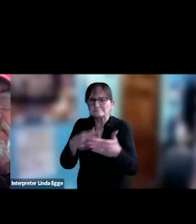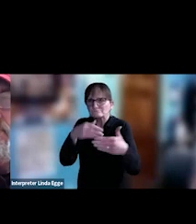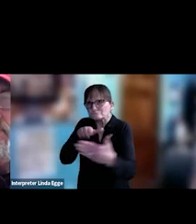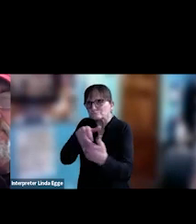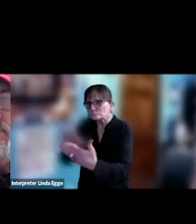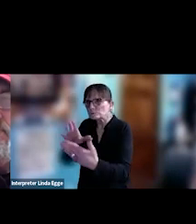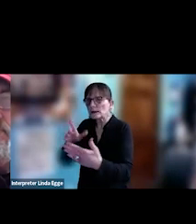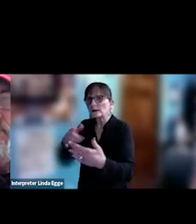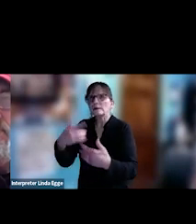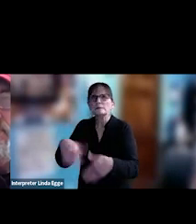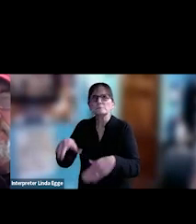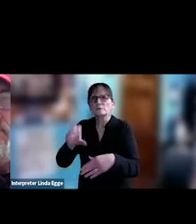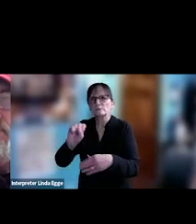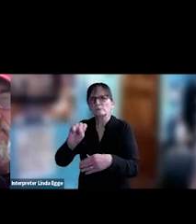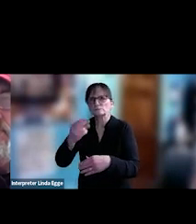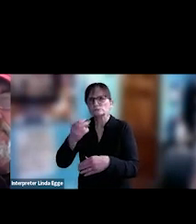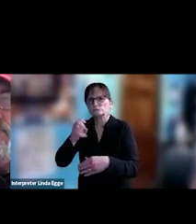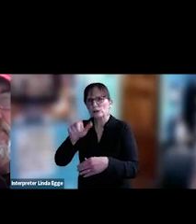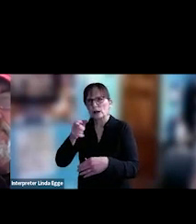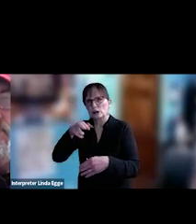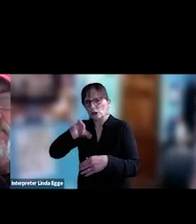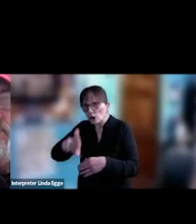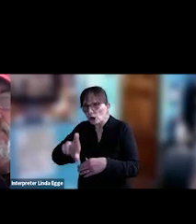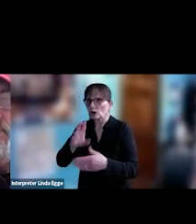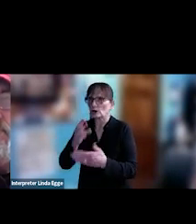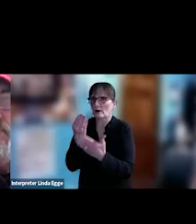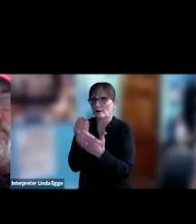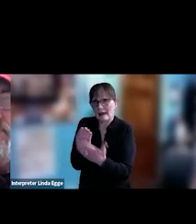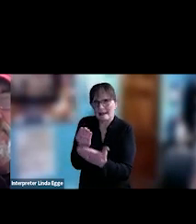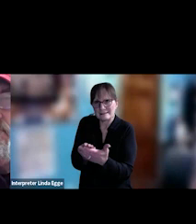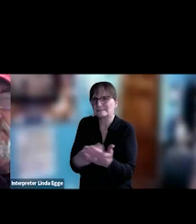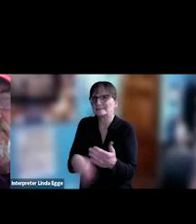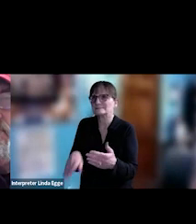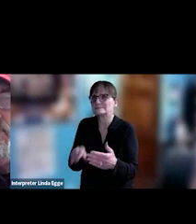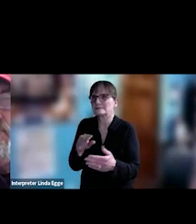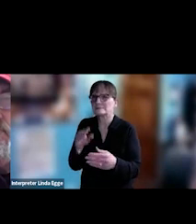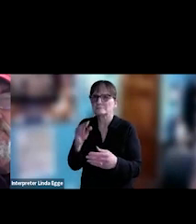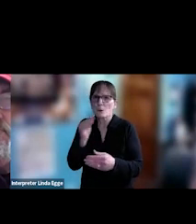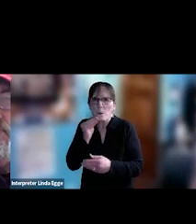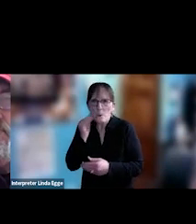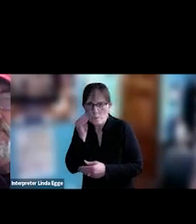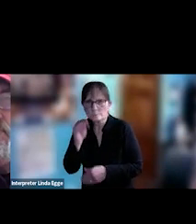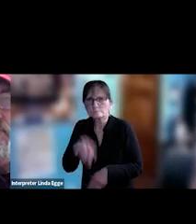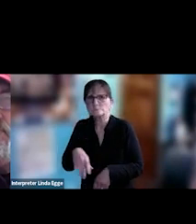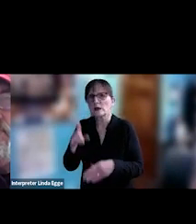housing, finances, and just our homeless services in general.